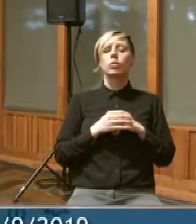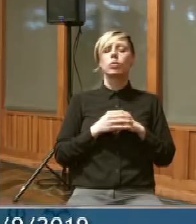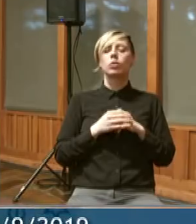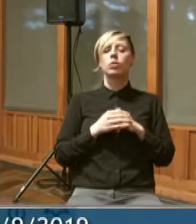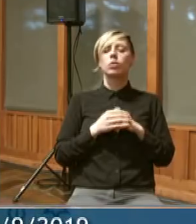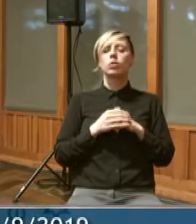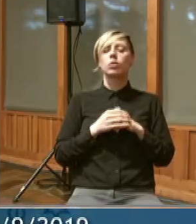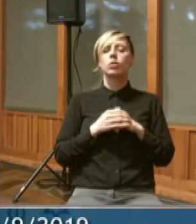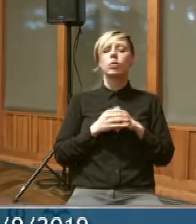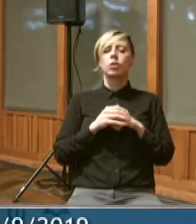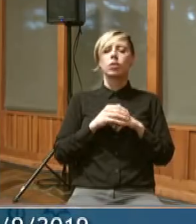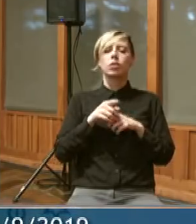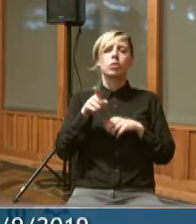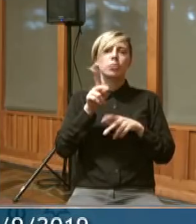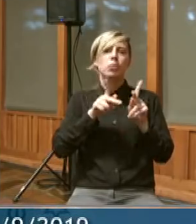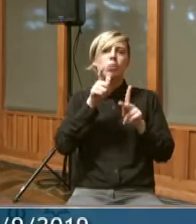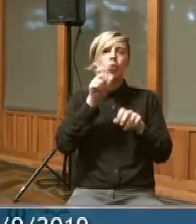PROBLEMATIC ISSUES PEOPLE WITHOUT